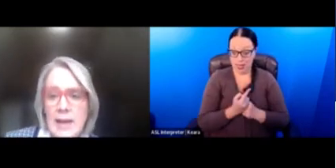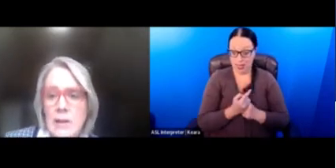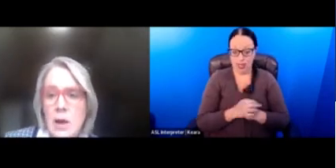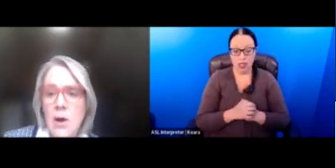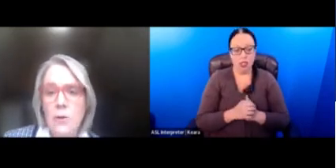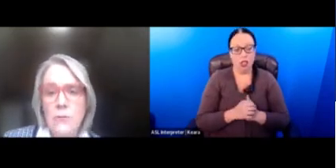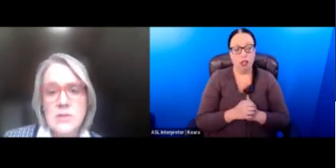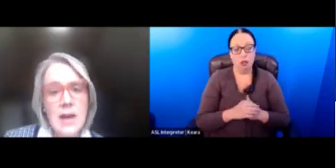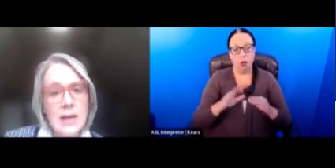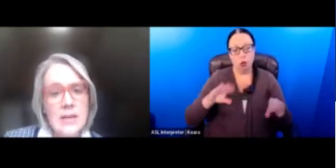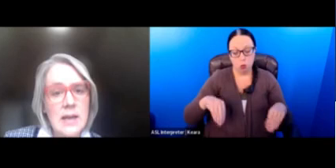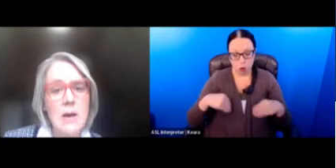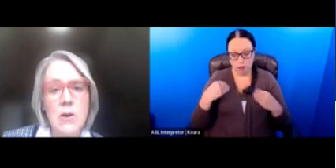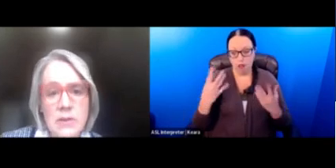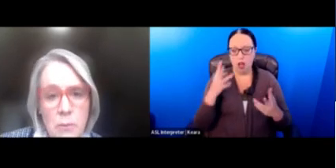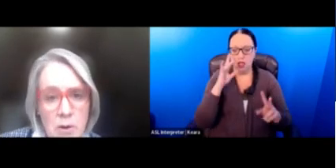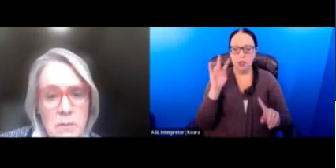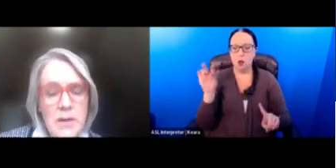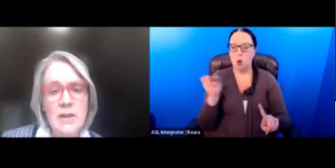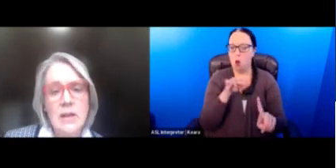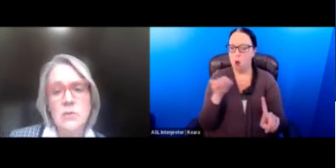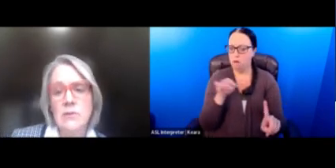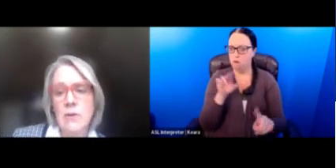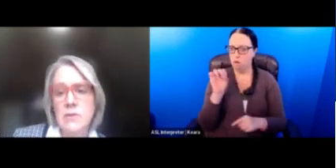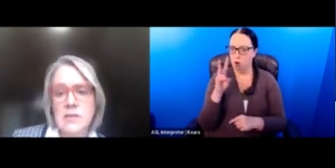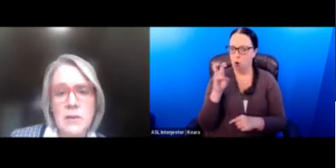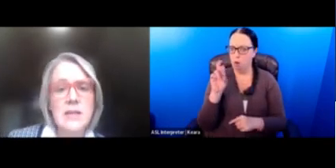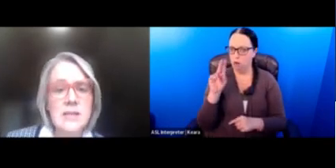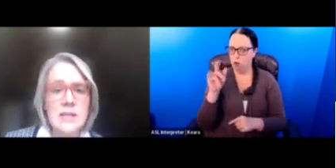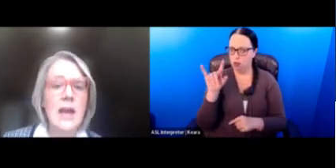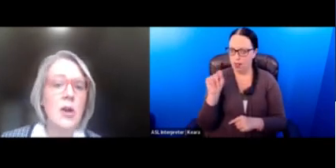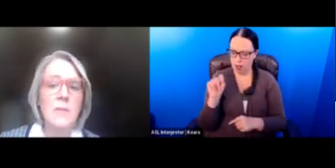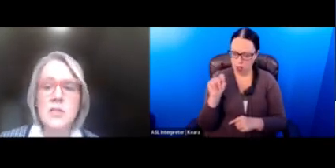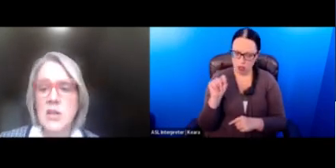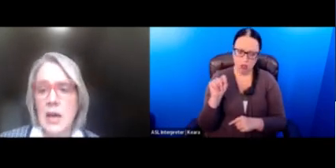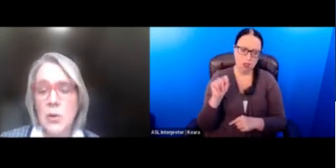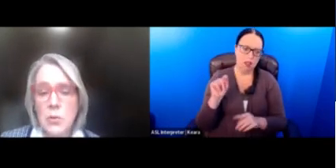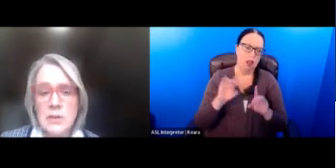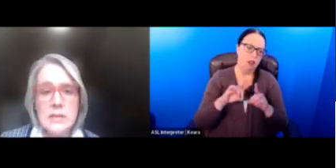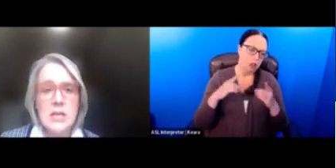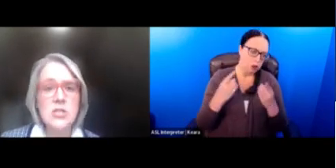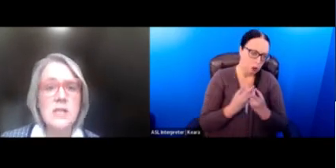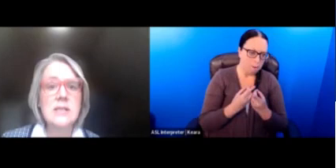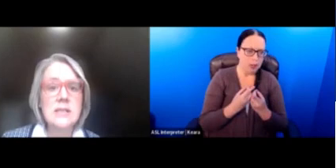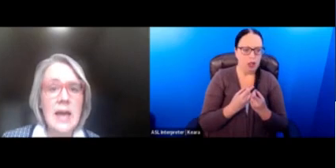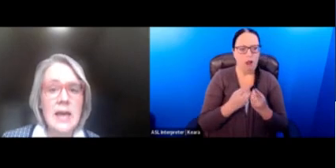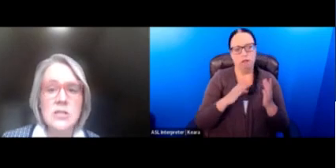care organizations, and support coordinators ensure that dignity of choice concepts are